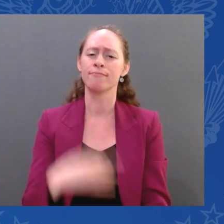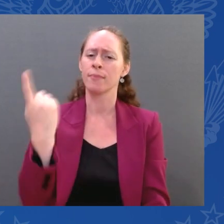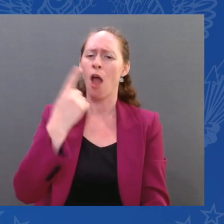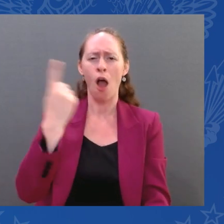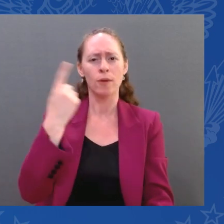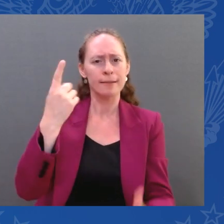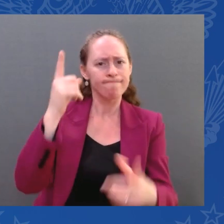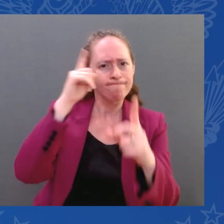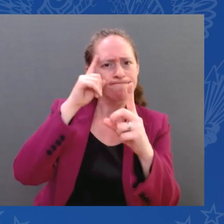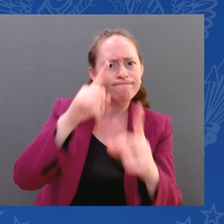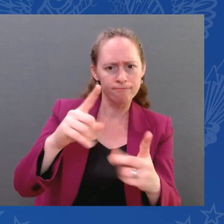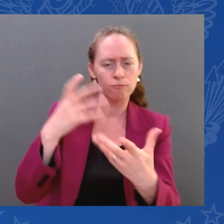he was the American worker.